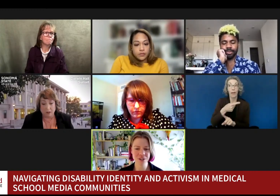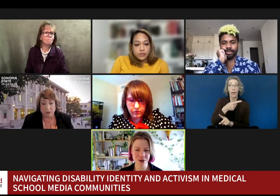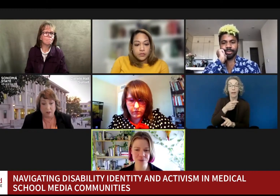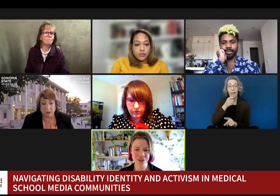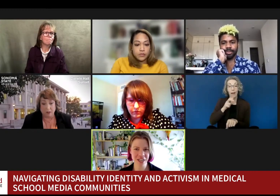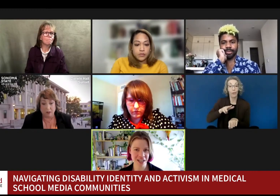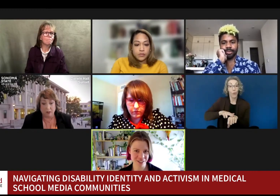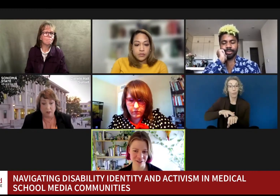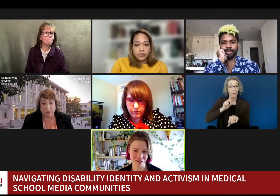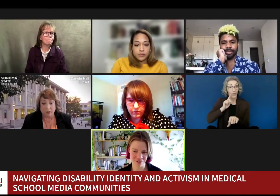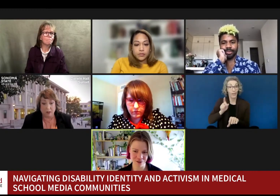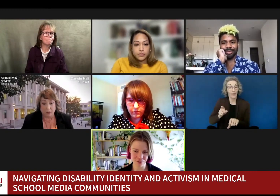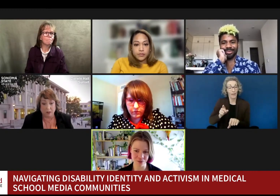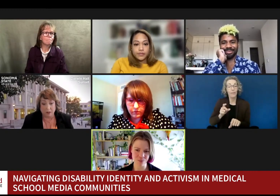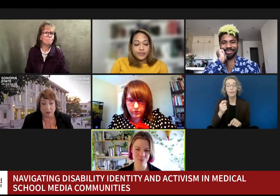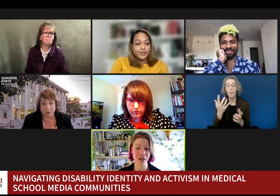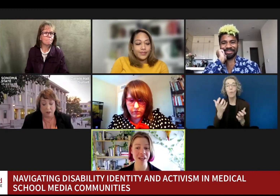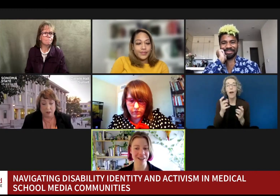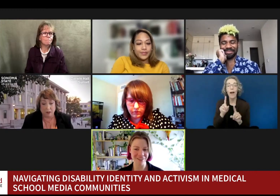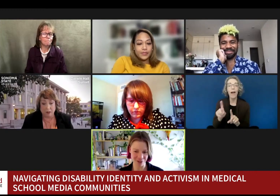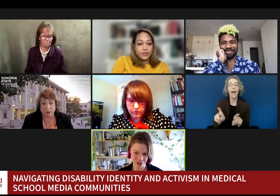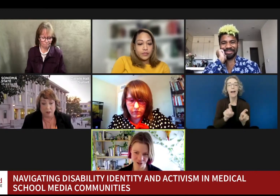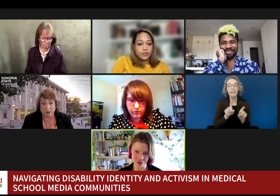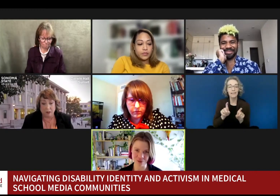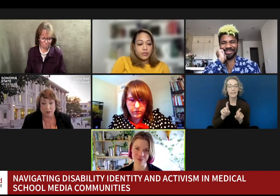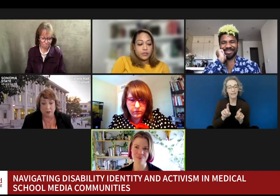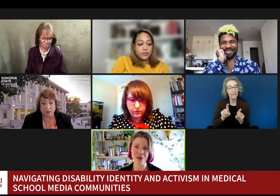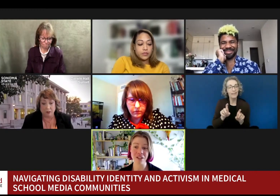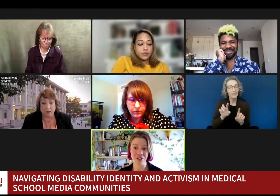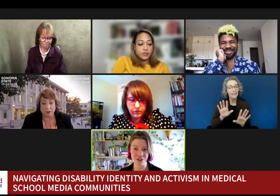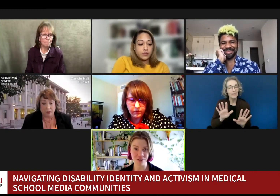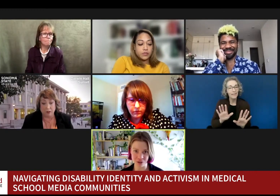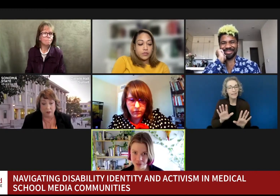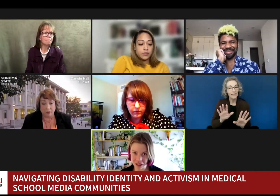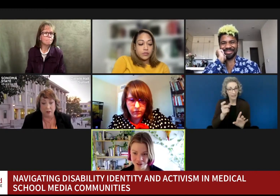So, I want to ask all of you bringing it also back to the social media